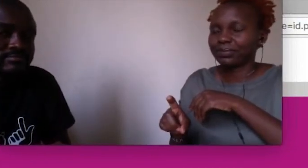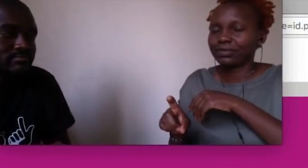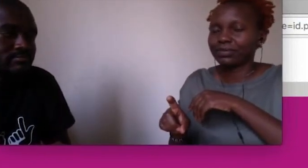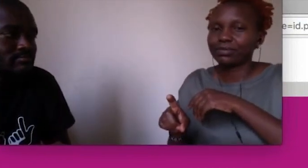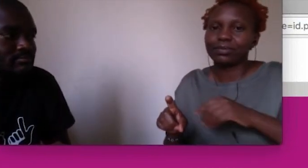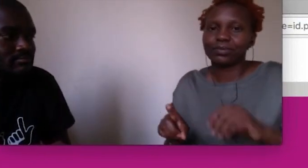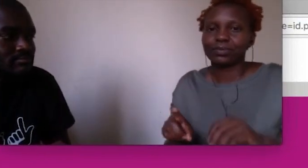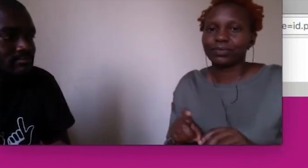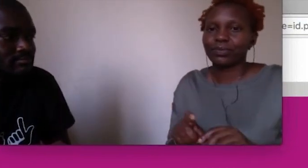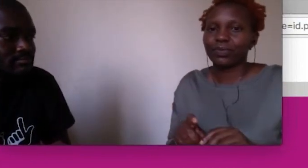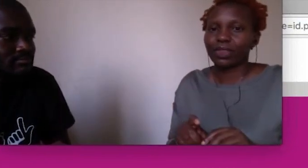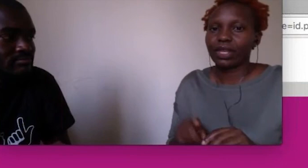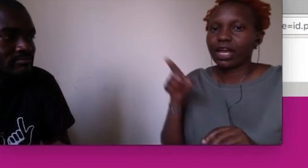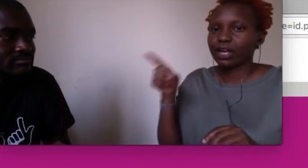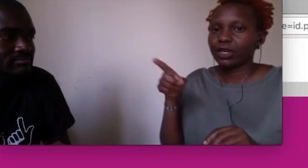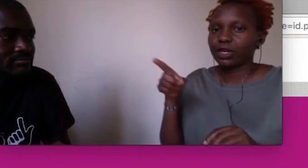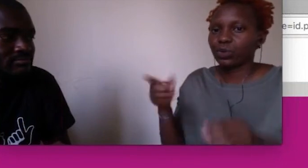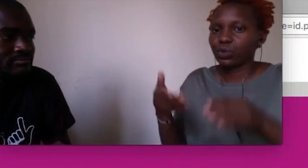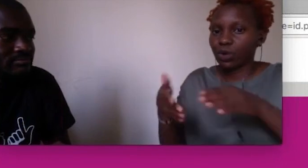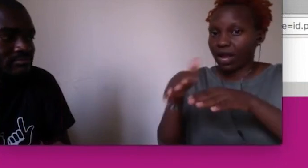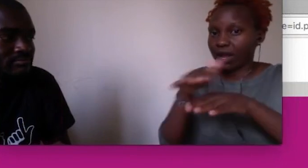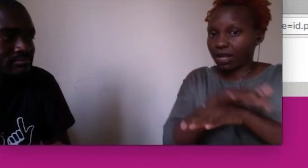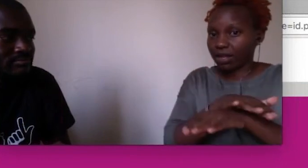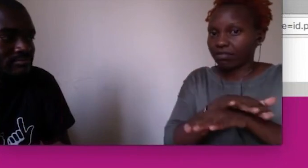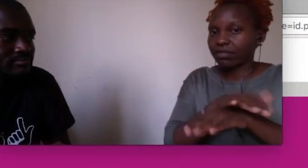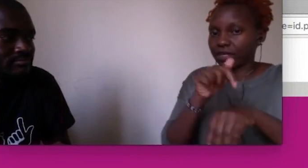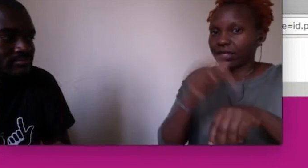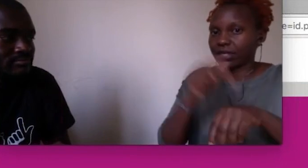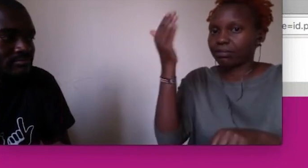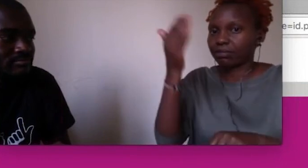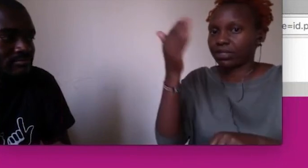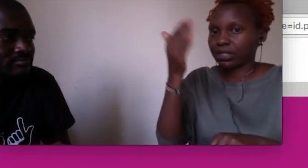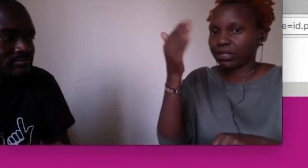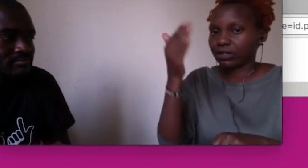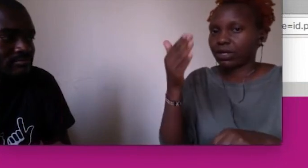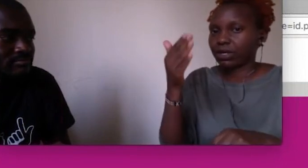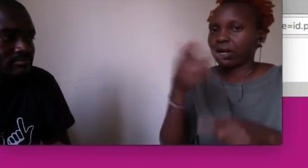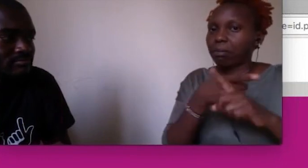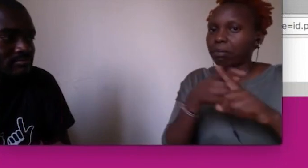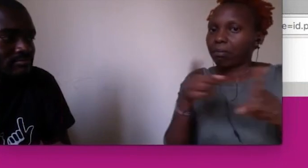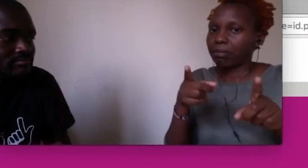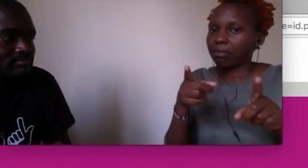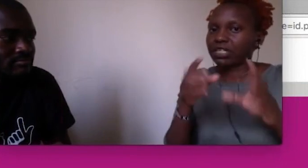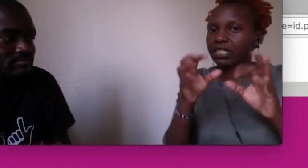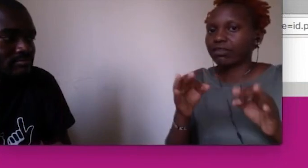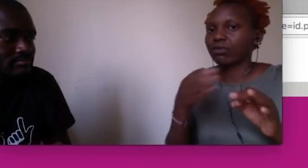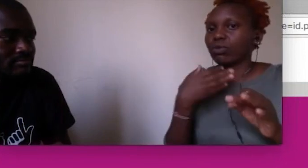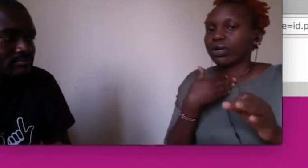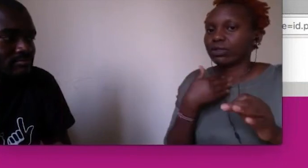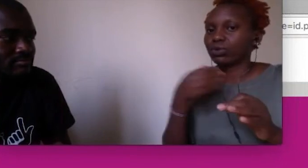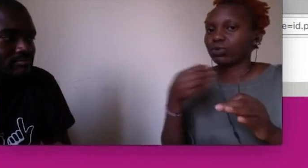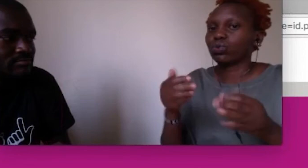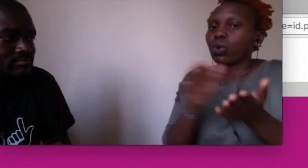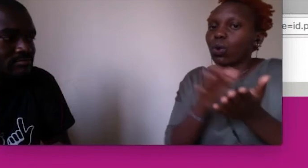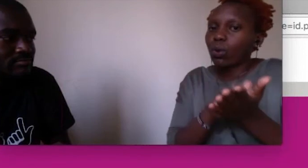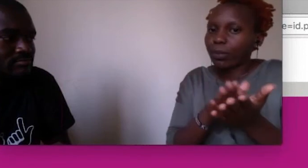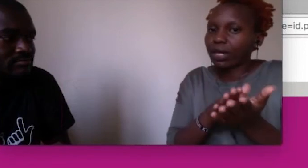You kind of covered it in your presentation so it's more like if you have any other comments which you have to add to this